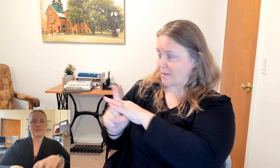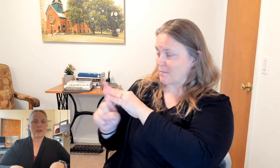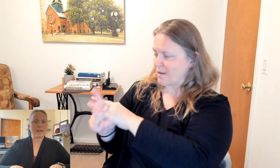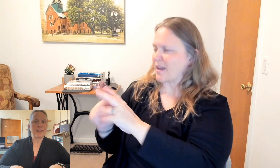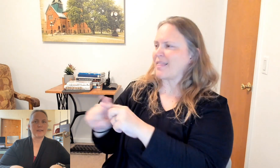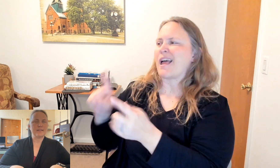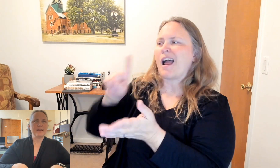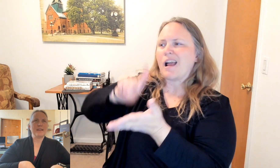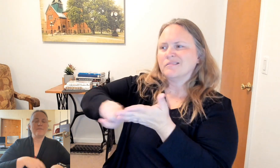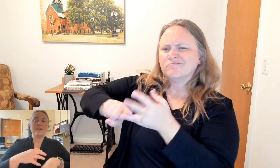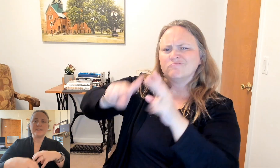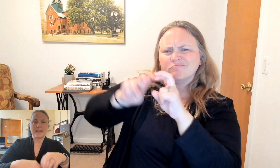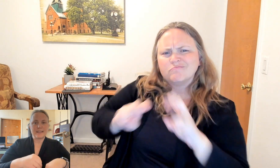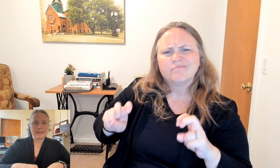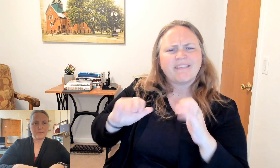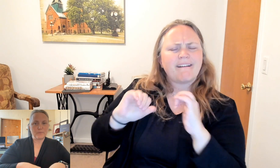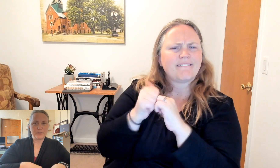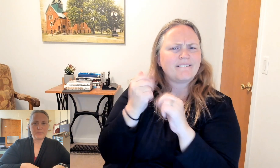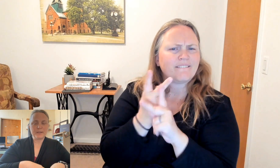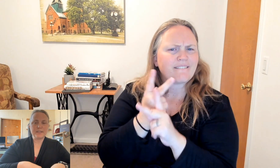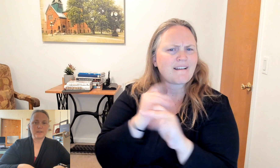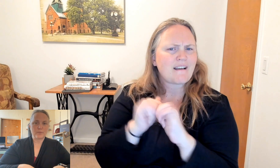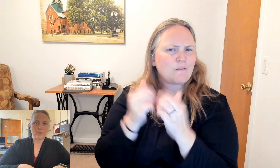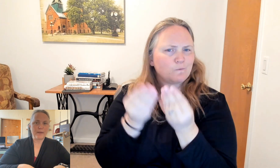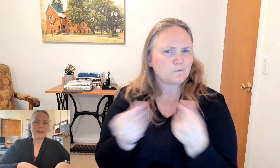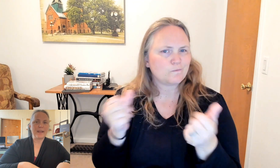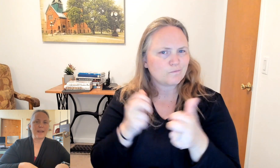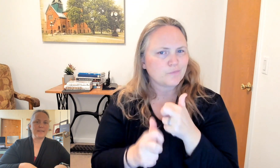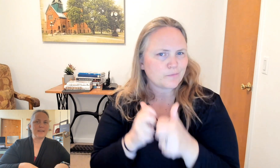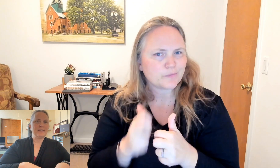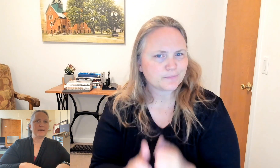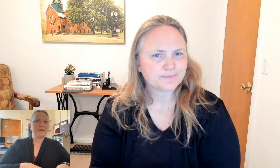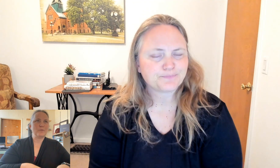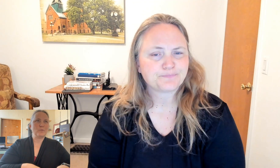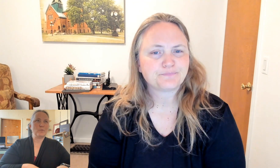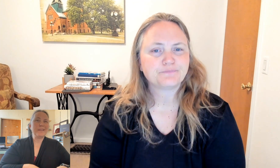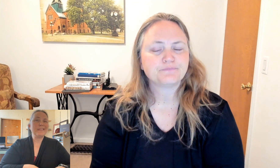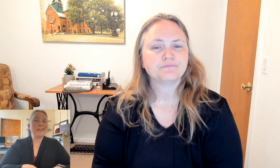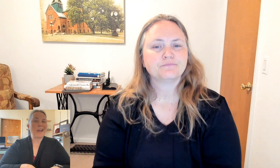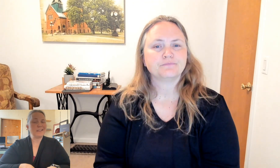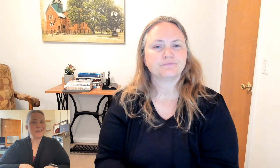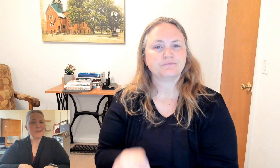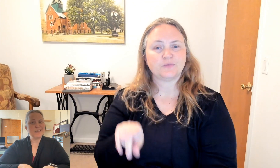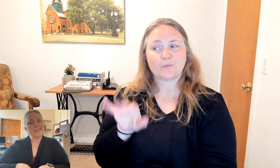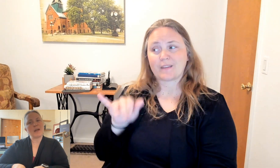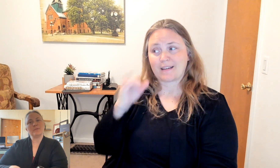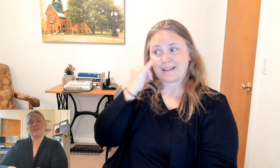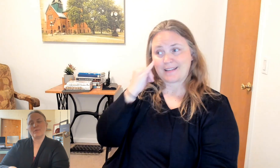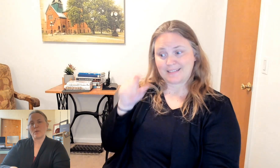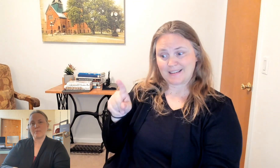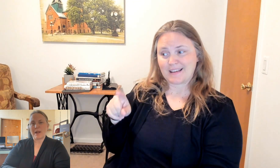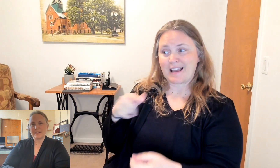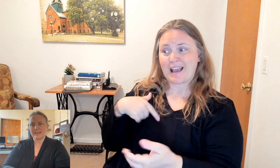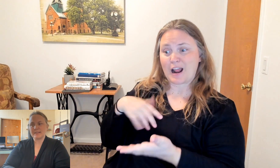I try and investigate them more deeply to learn more about it, and then with the idea that that will inform practice.